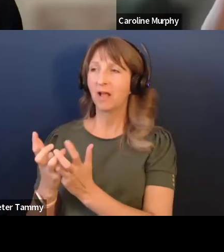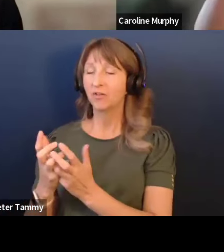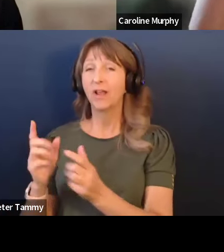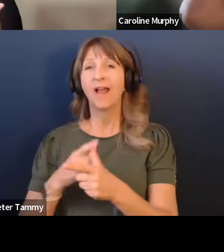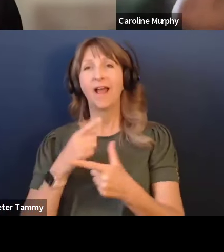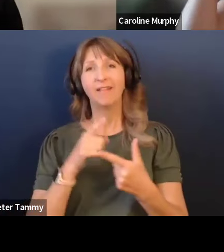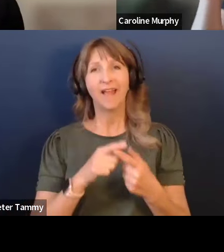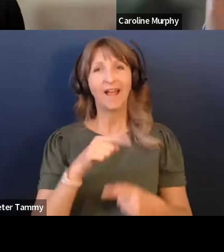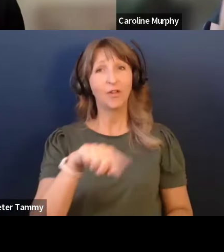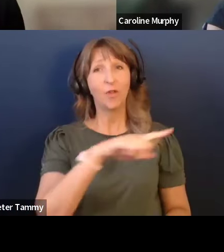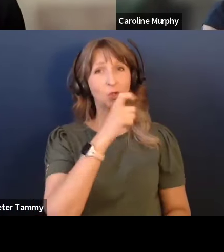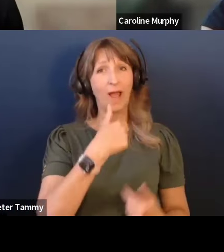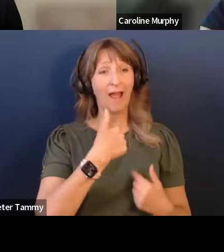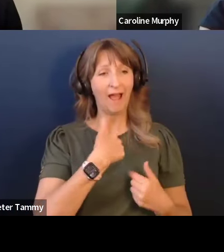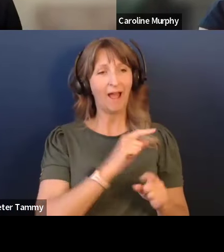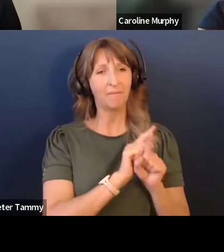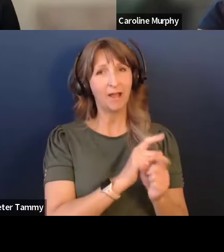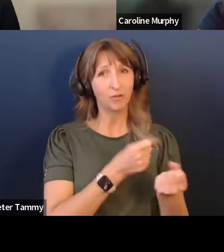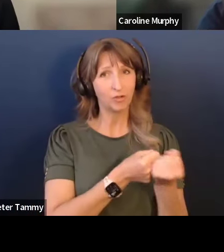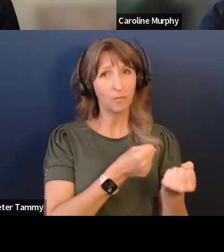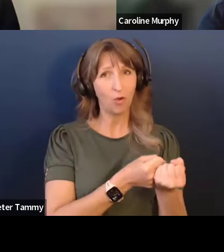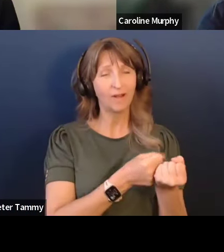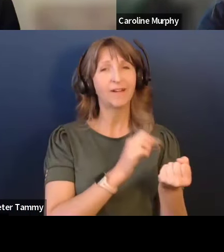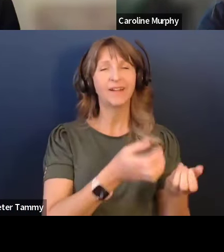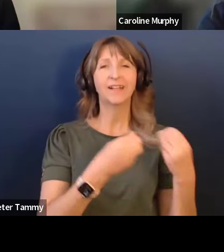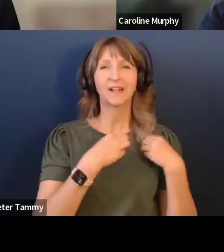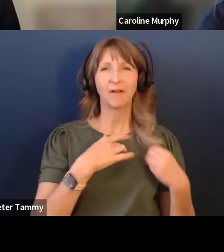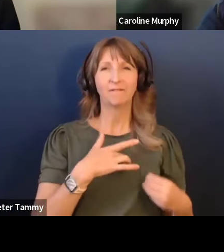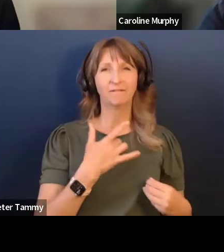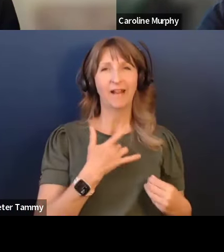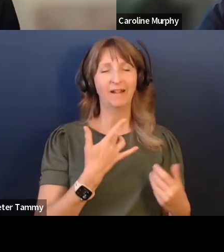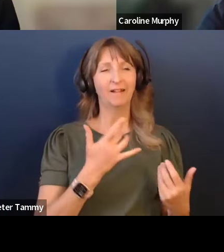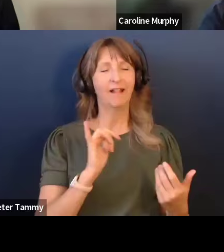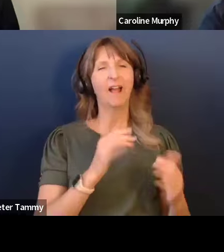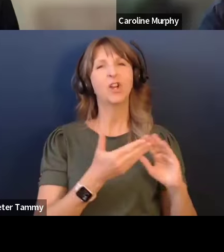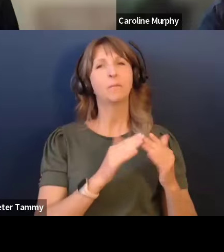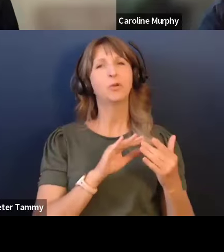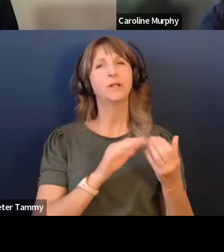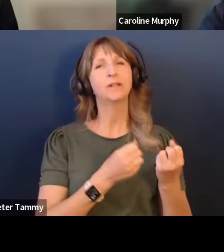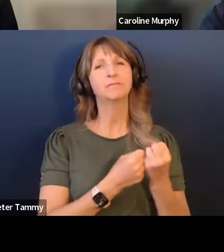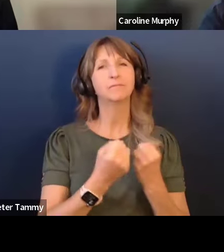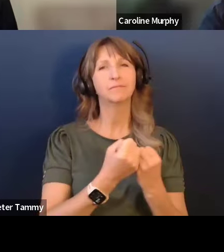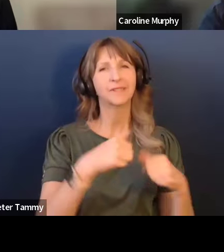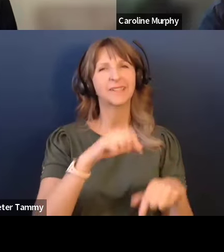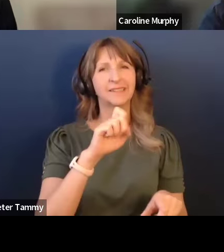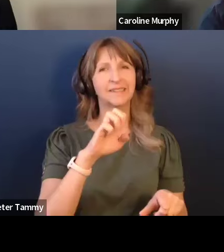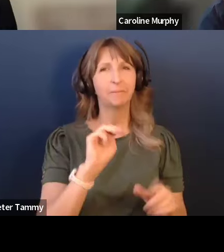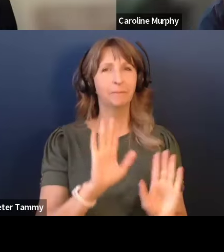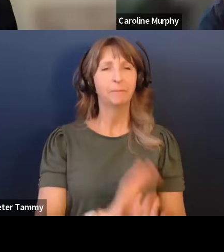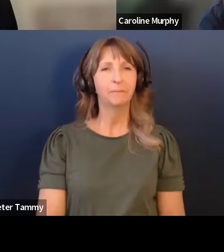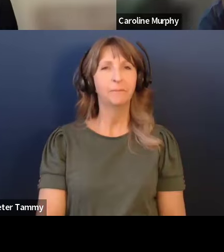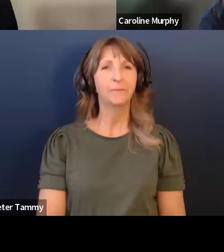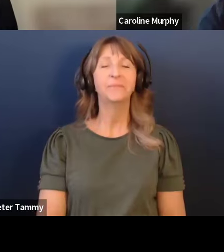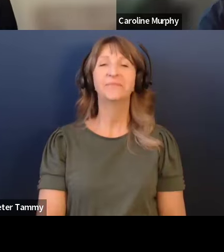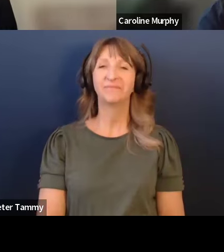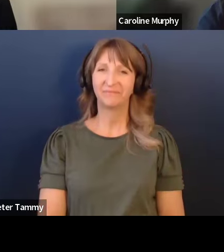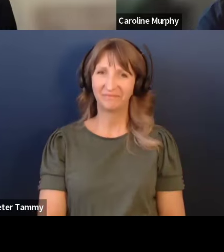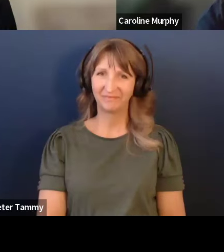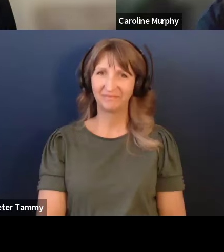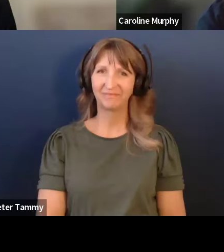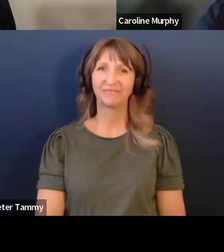to feel a sense of community in STEM for sure. >> That's so wonderful! Feeling in that piece of